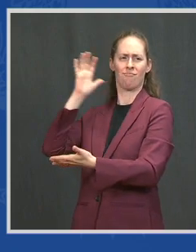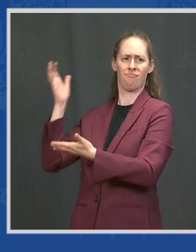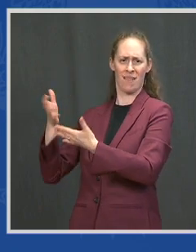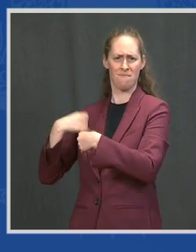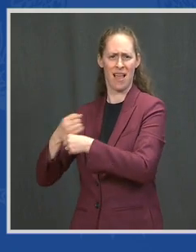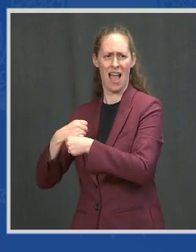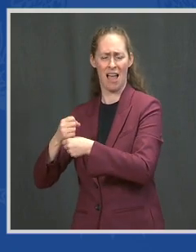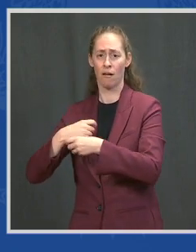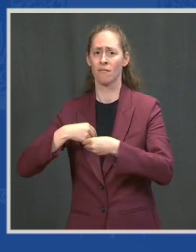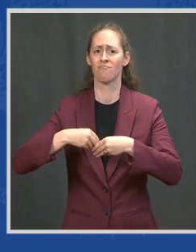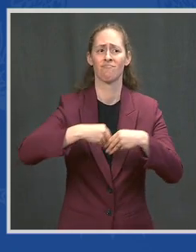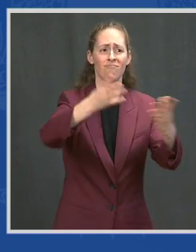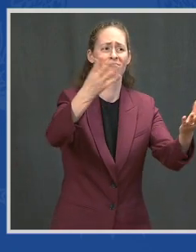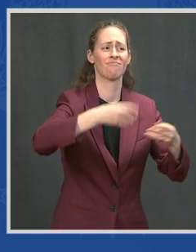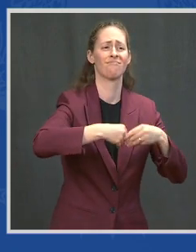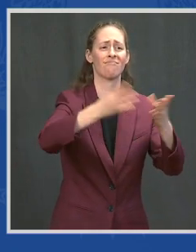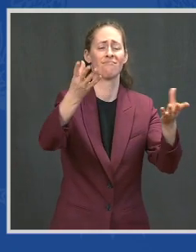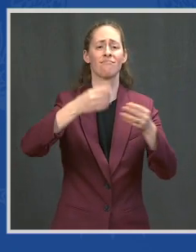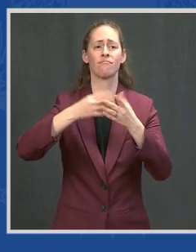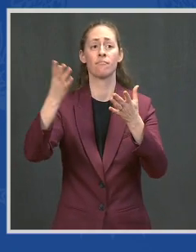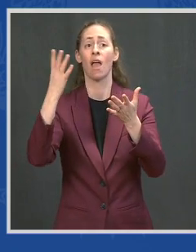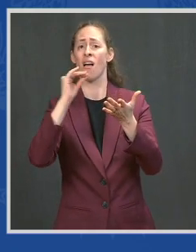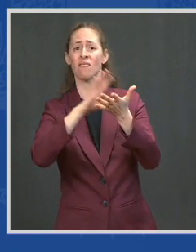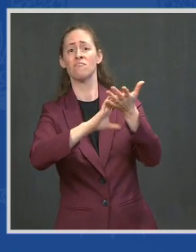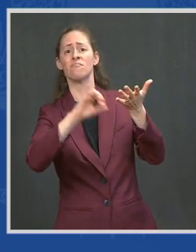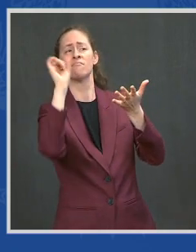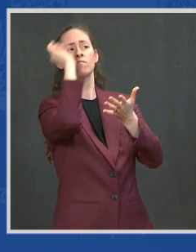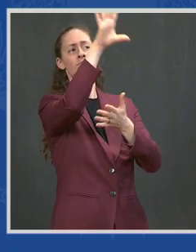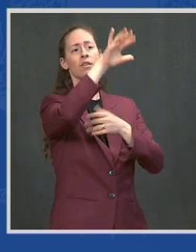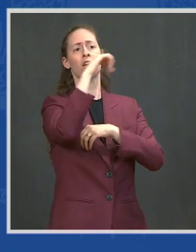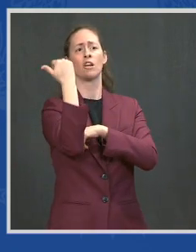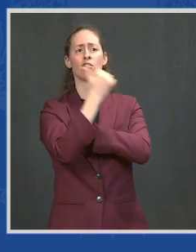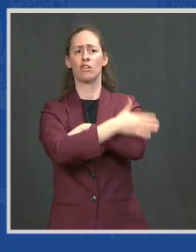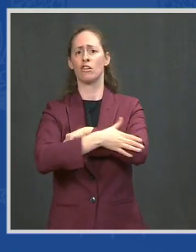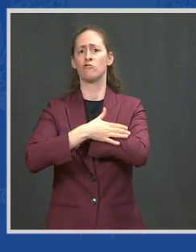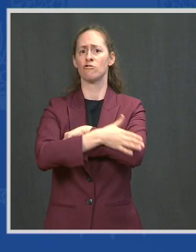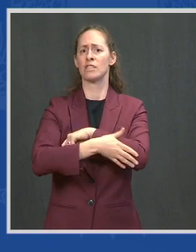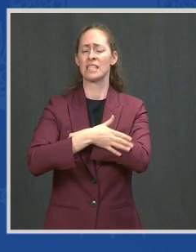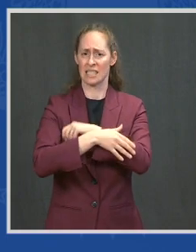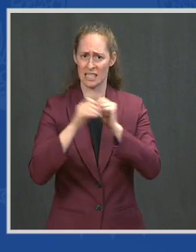and export a lot of that to help. Secondly, whether we're going to --